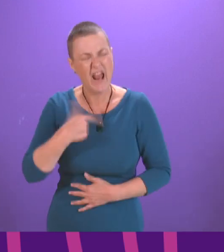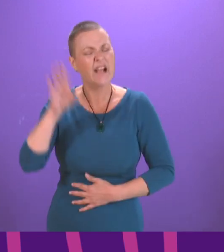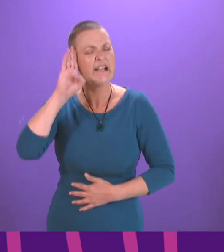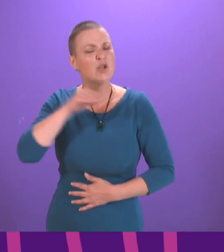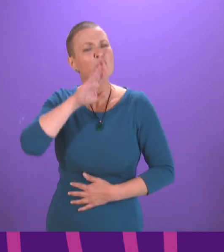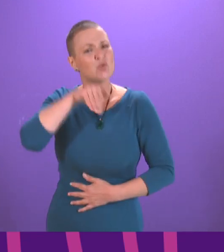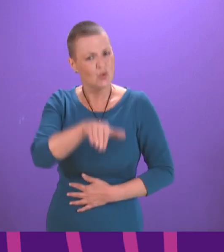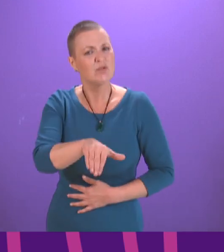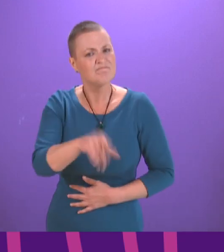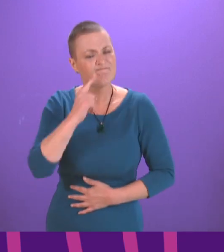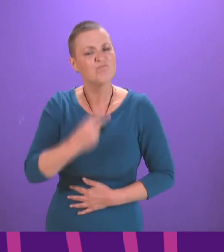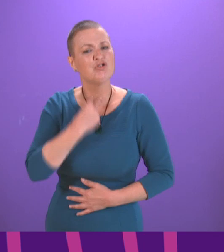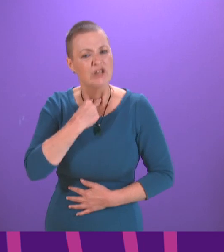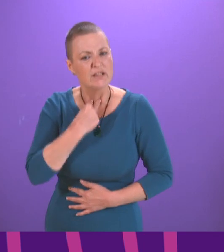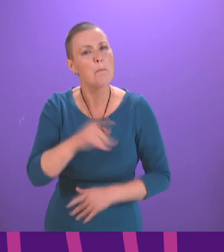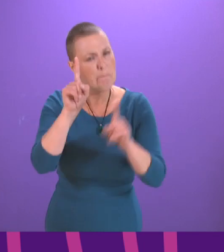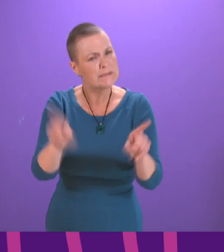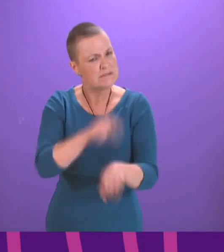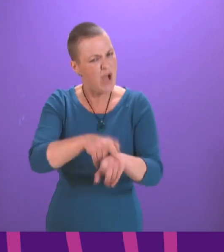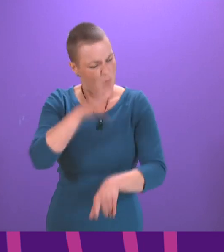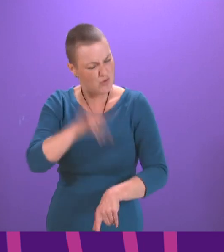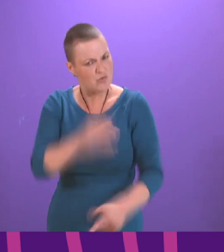we are also looking for her responsibility.